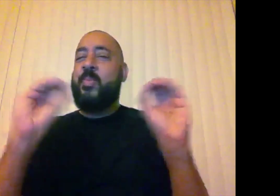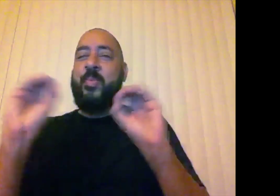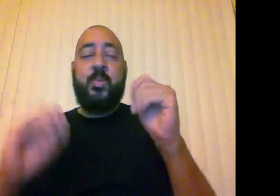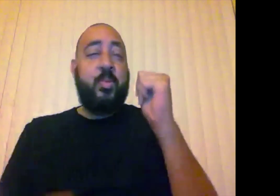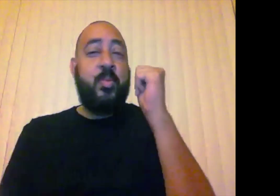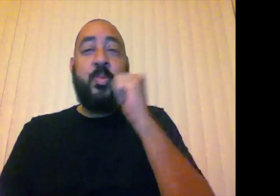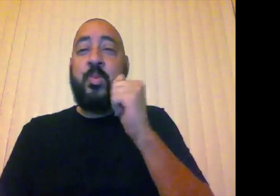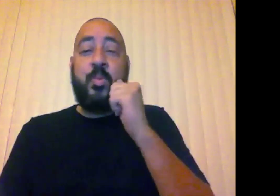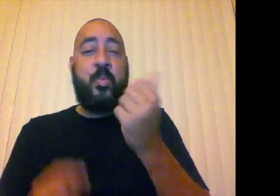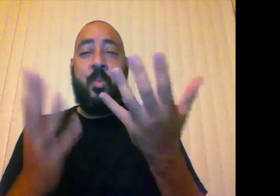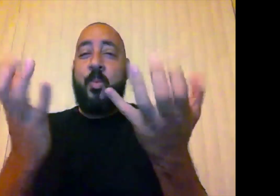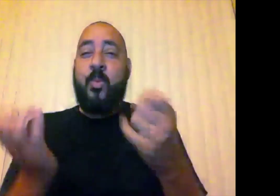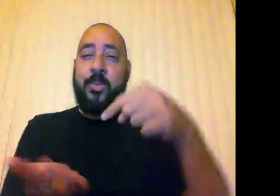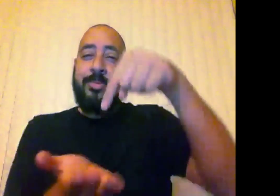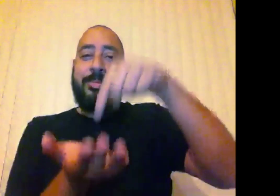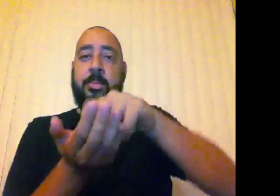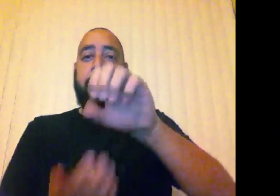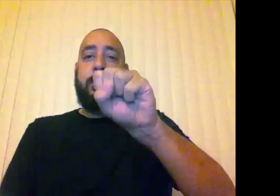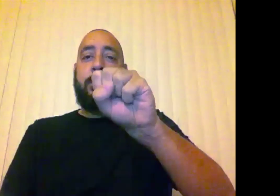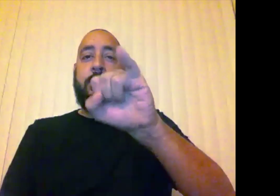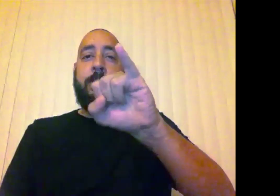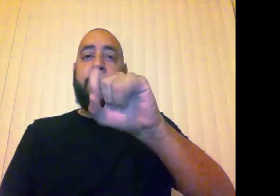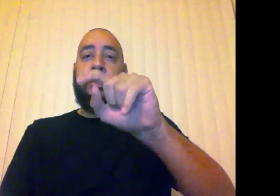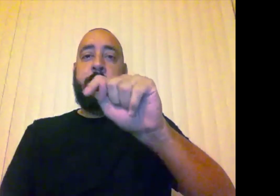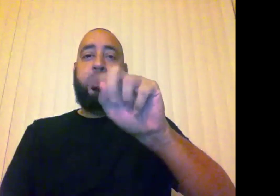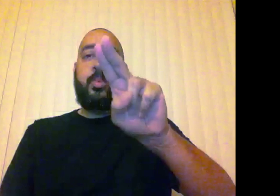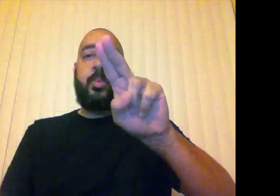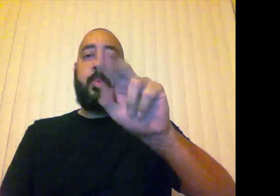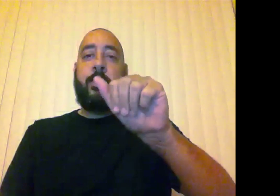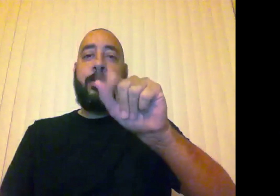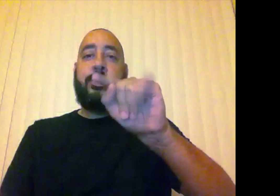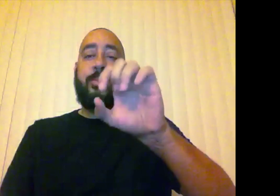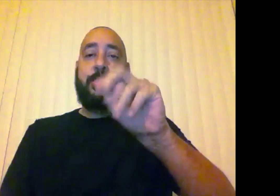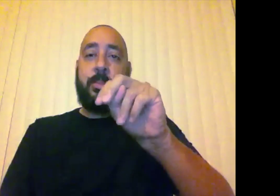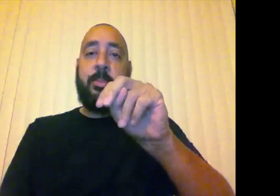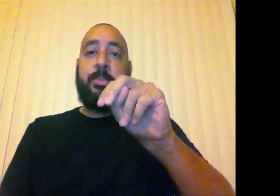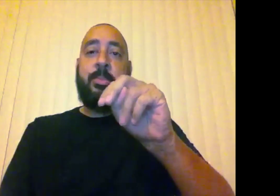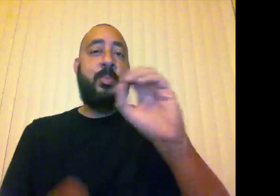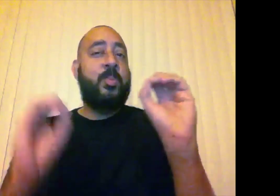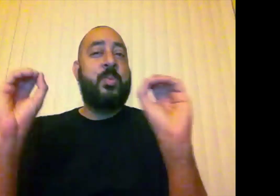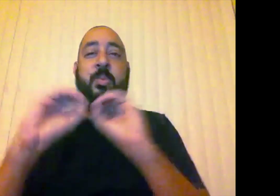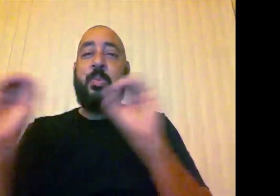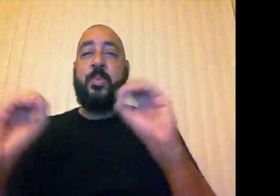No girl want to be in this situation. Nobody.